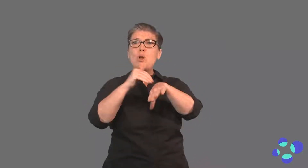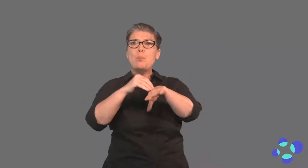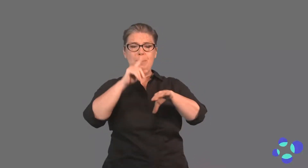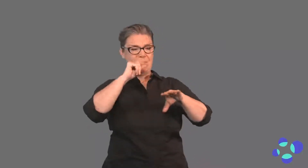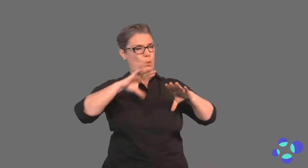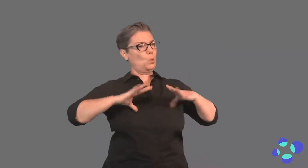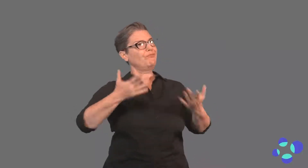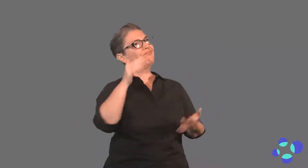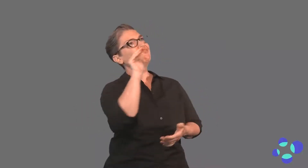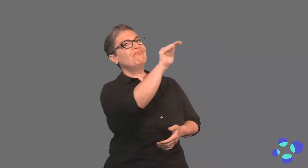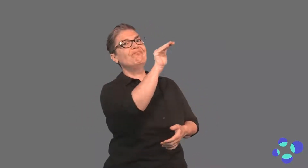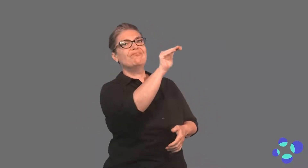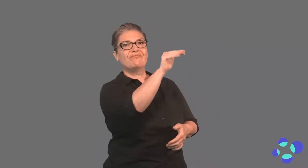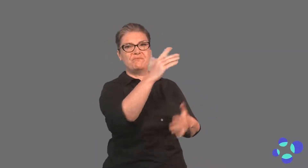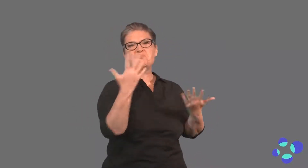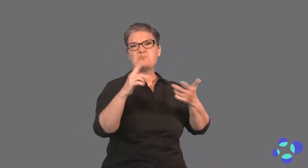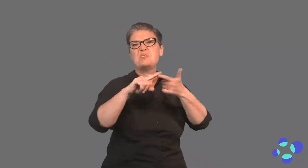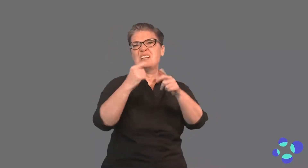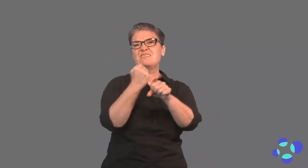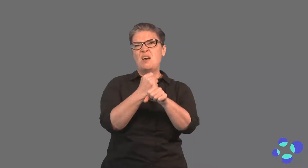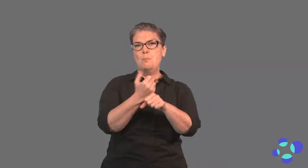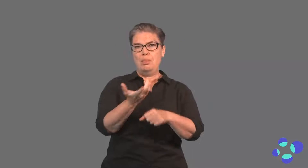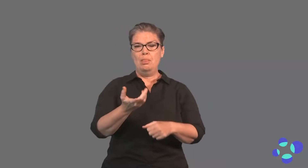you can contact them in order to gain assistance.